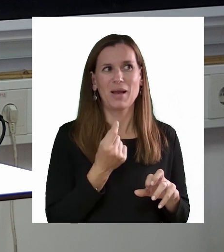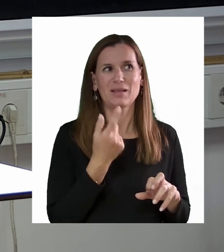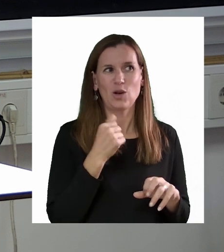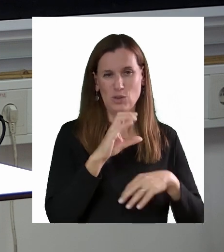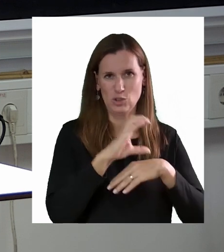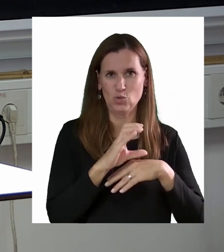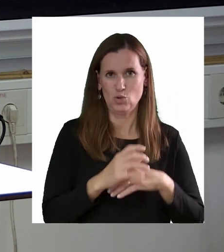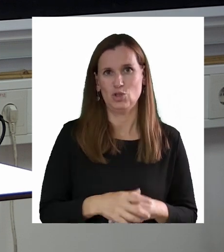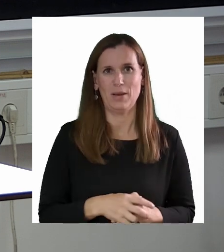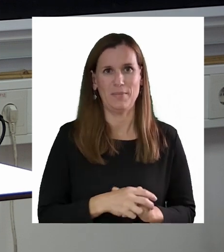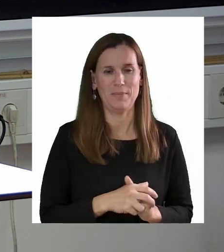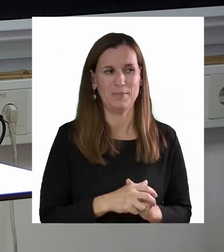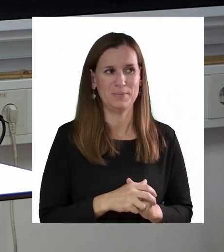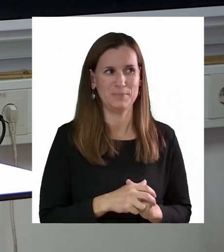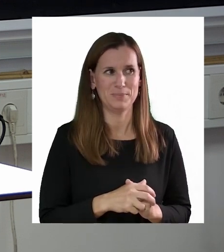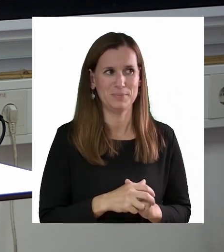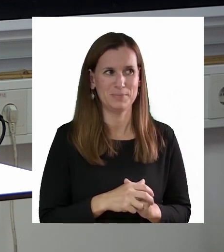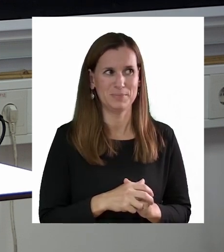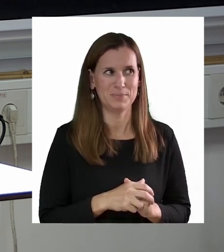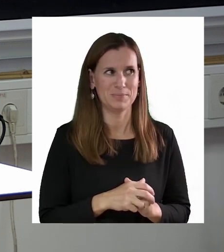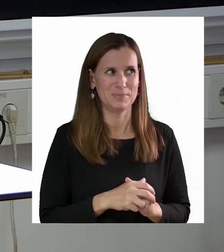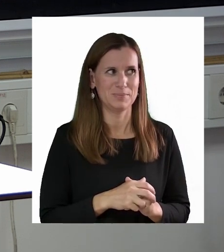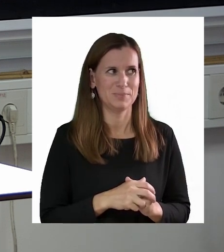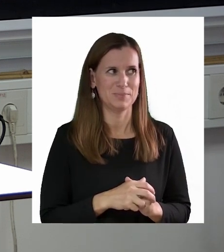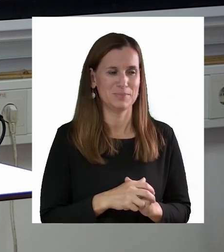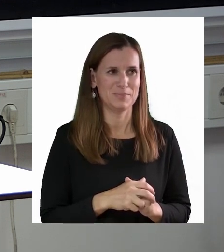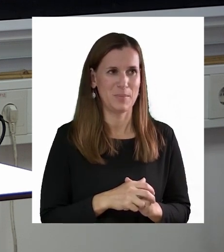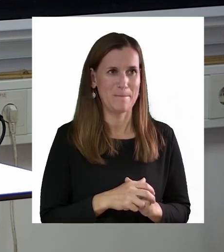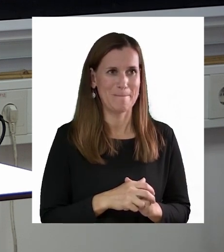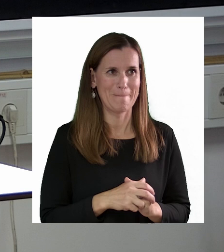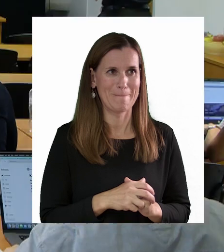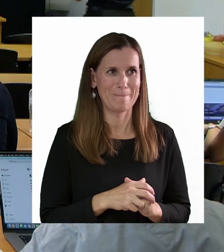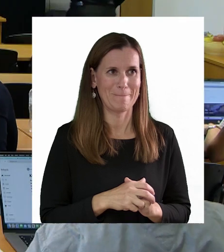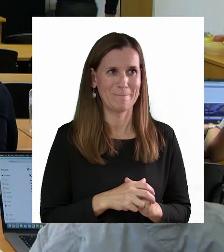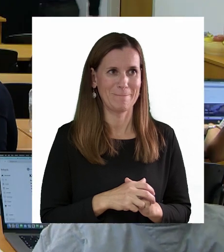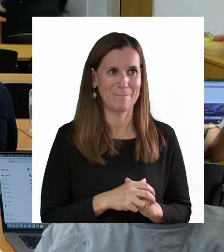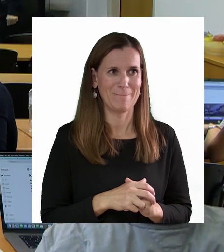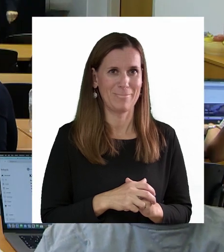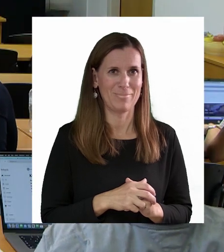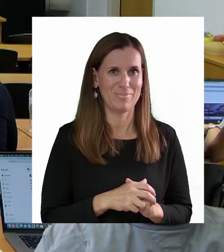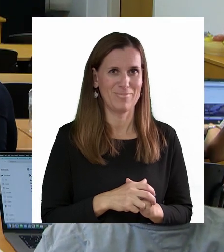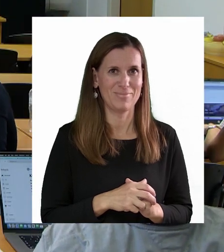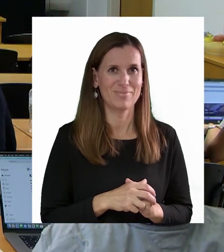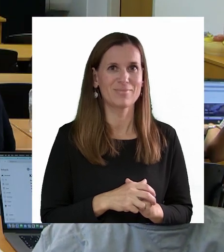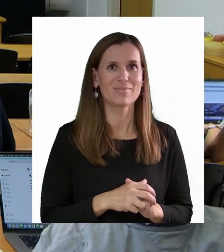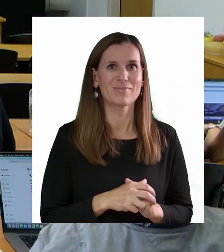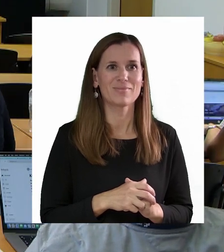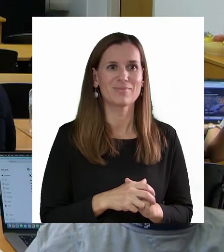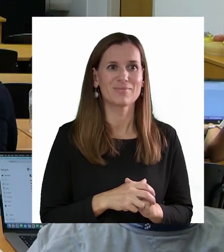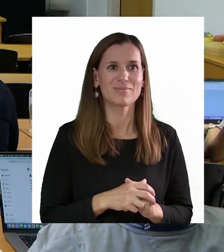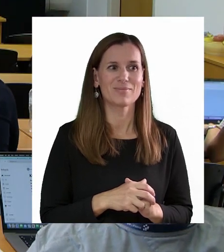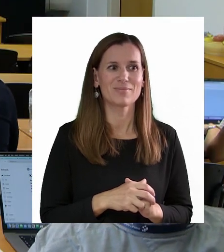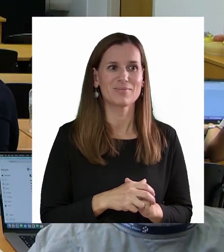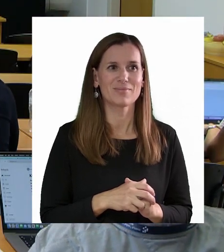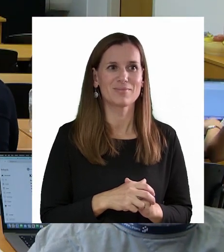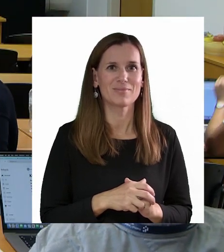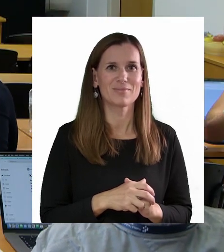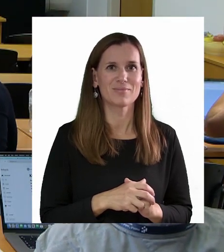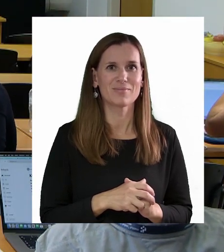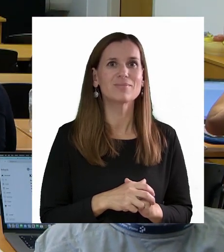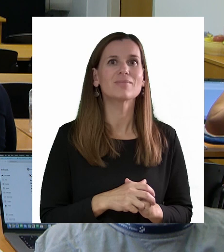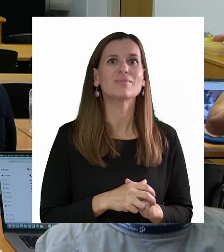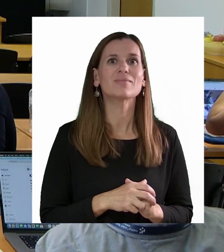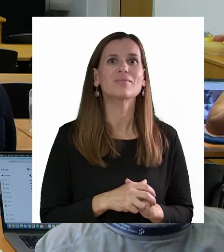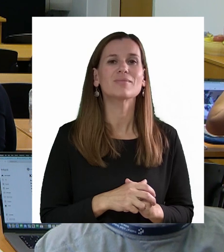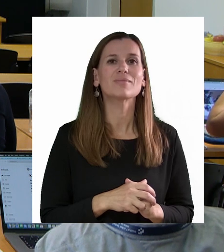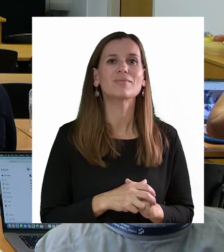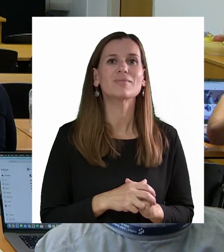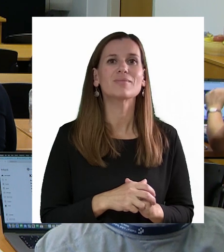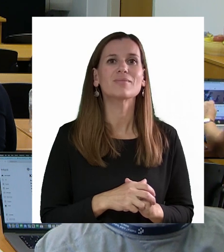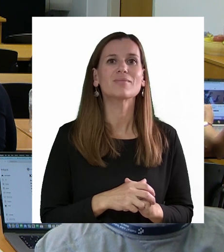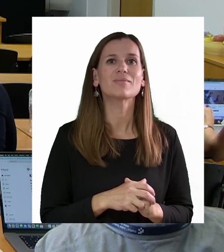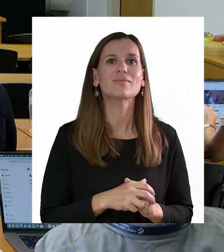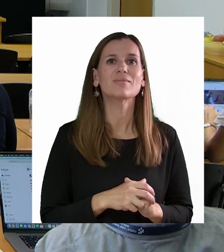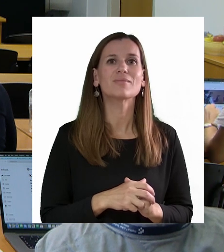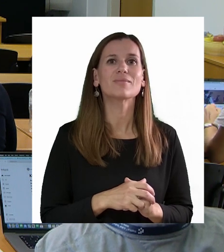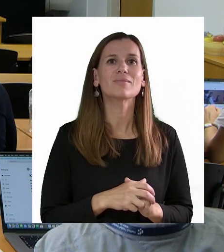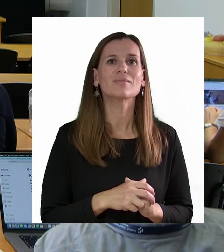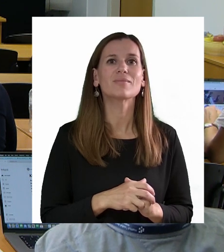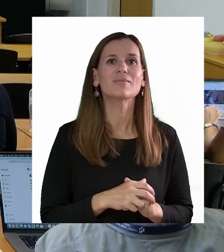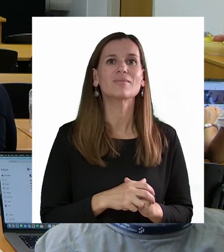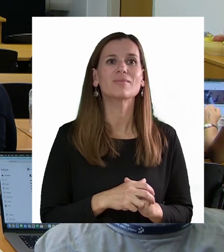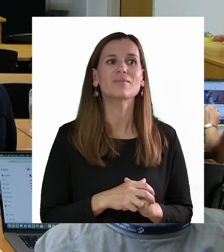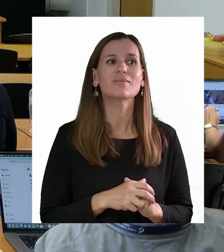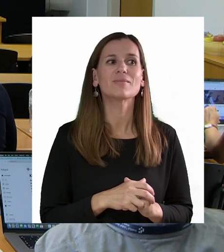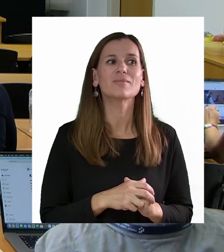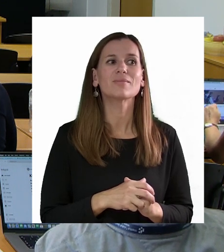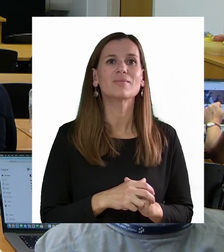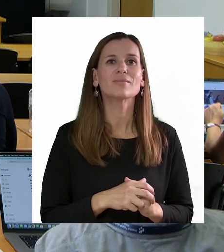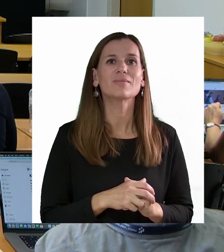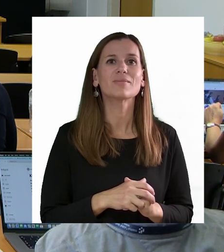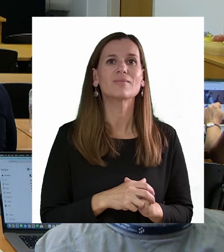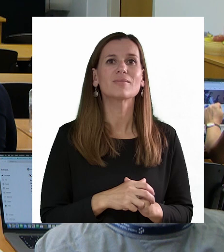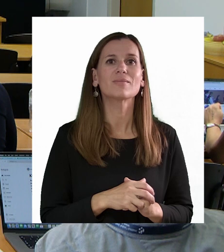So hello